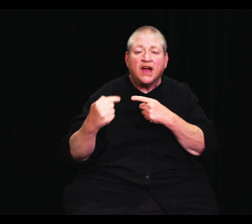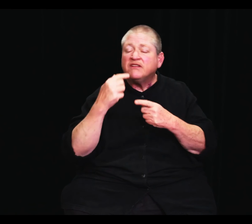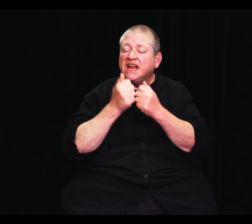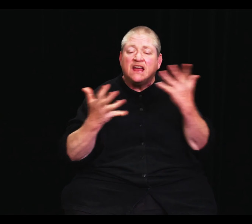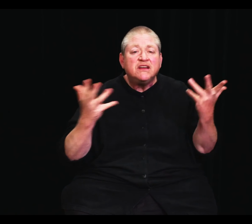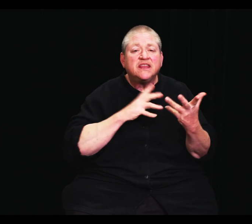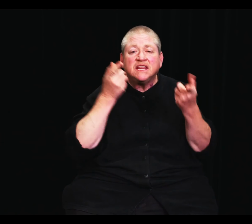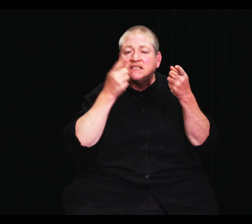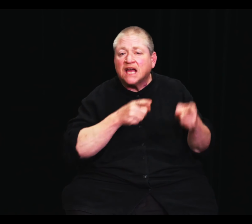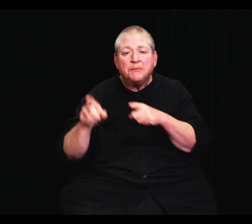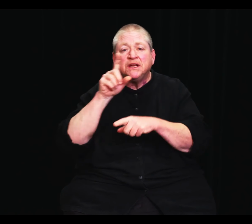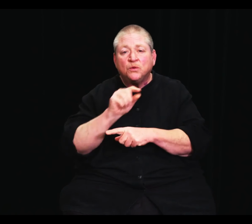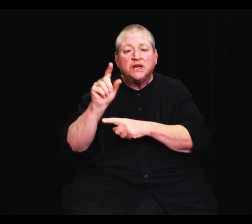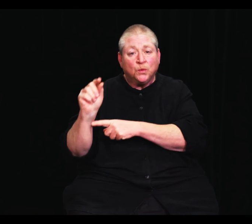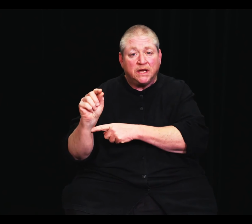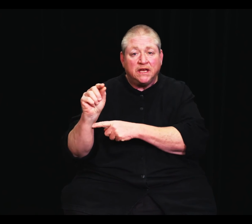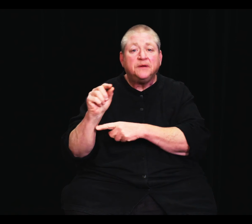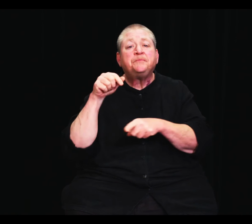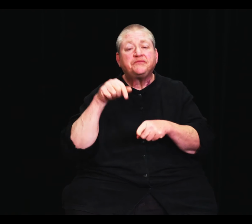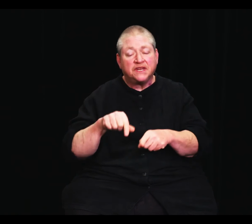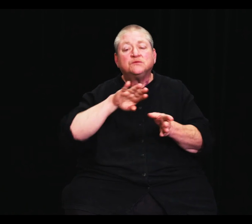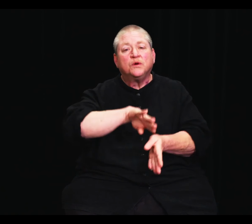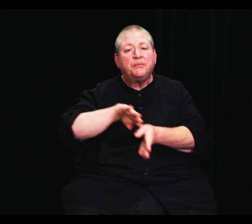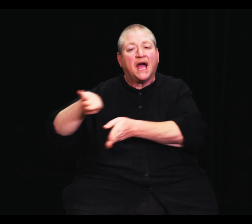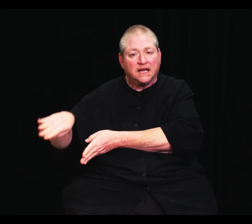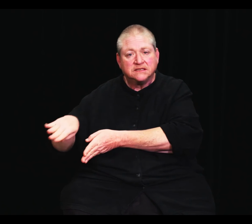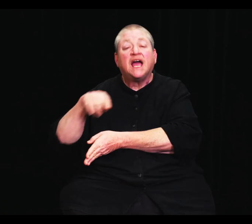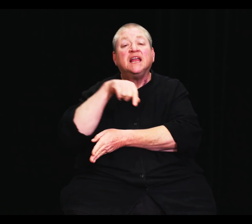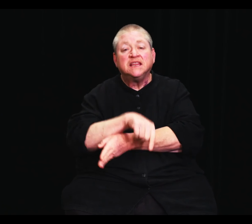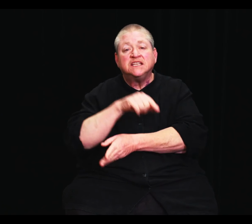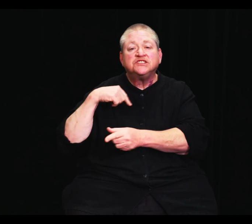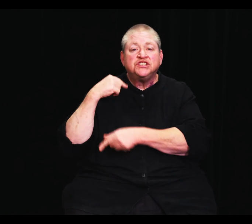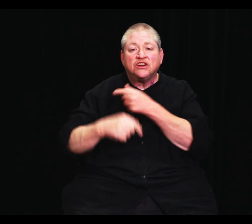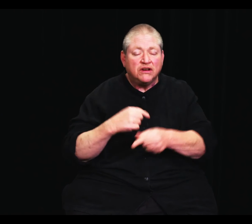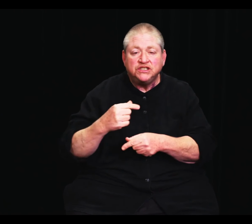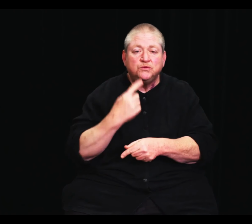that despite a global pandemic, racial tensions, and everything else 2020 has brought,